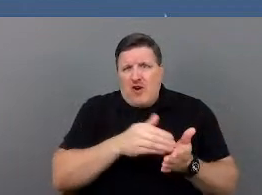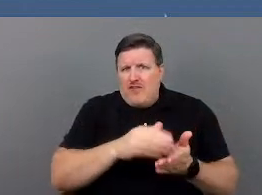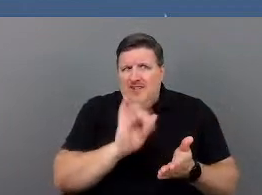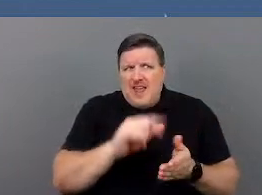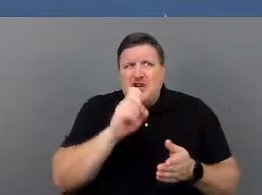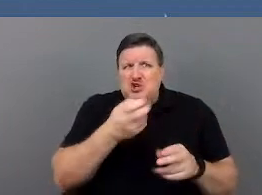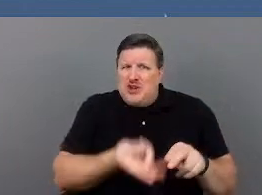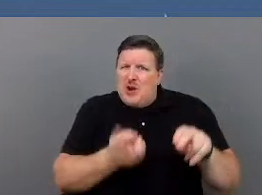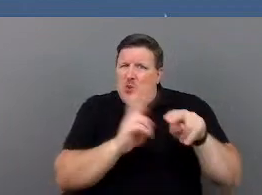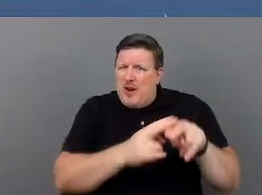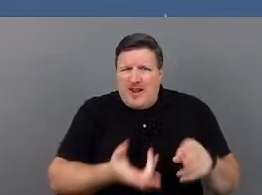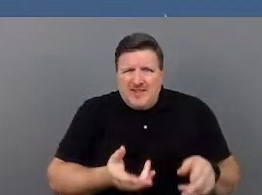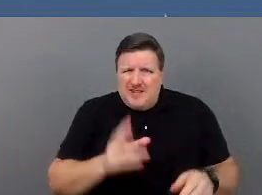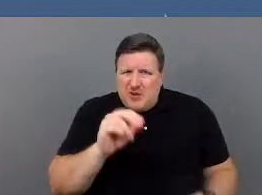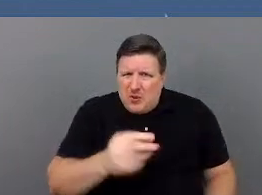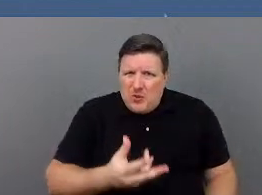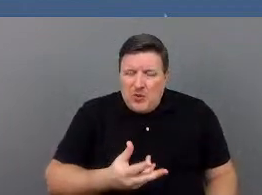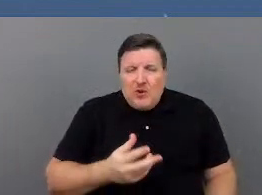IS INCOMPETENT AND RESISTANT TO RAISE SUCH AS THE MPD SHOULD GET A RAISE.